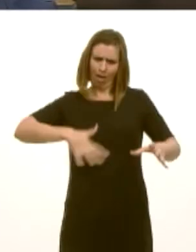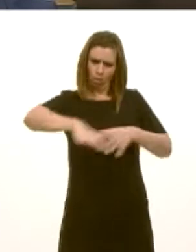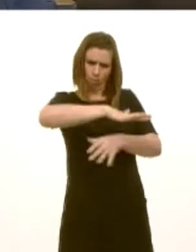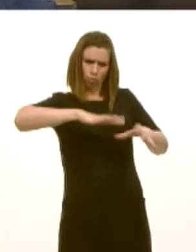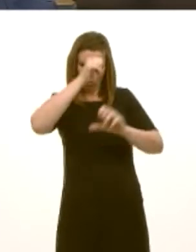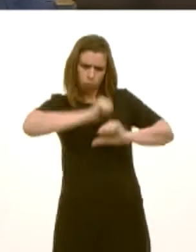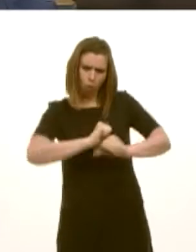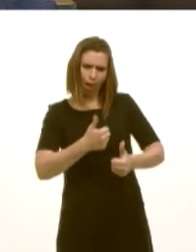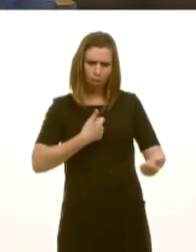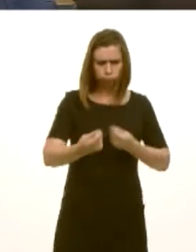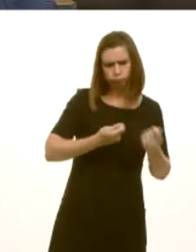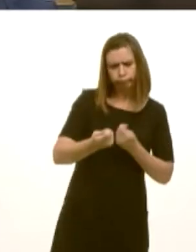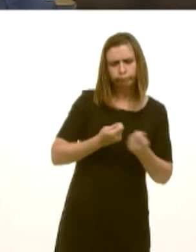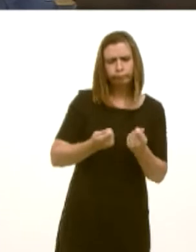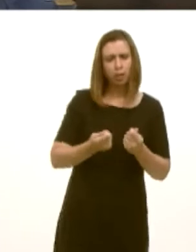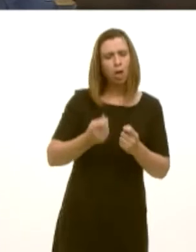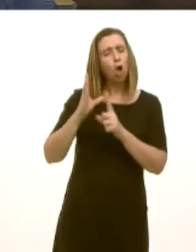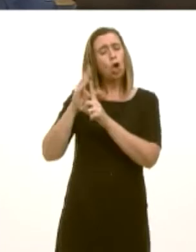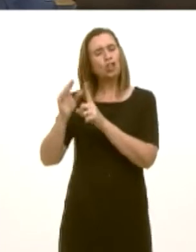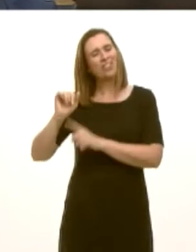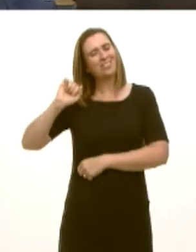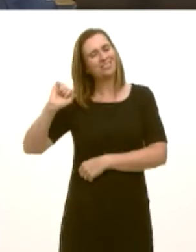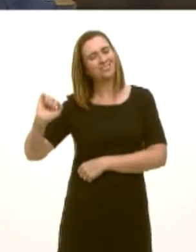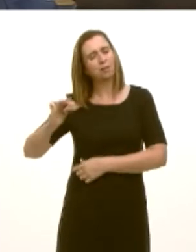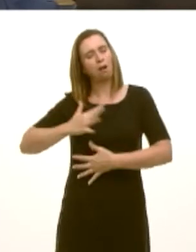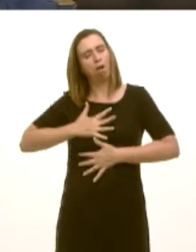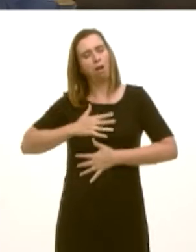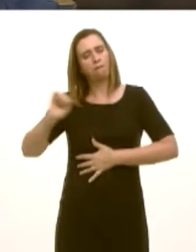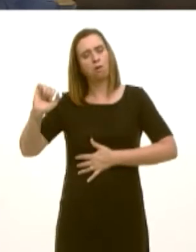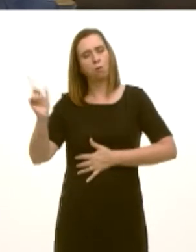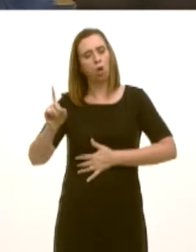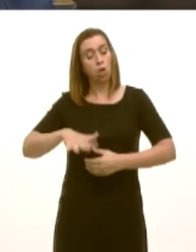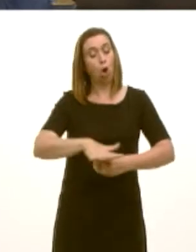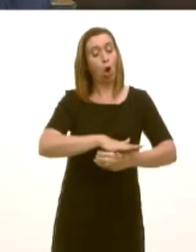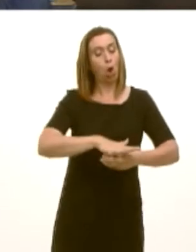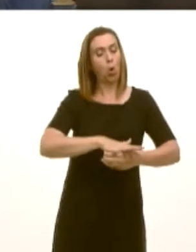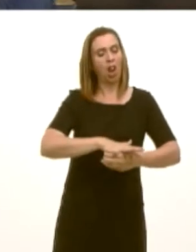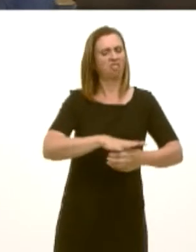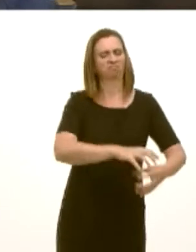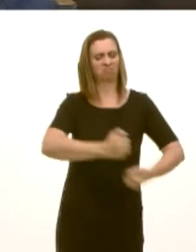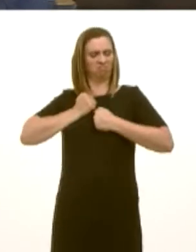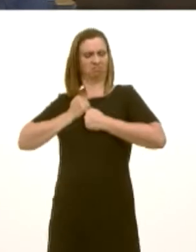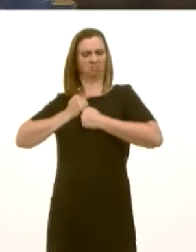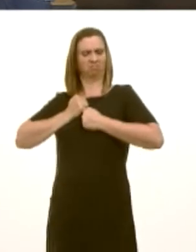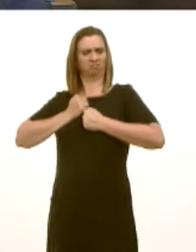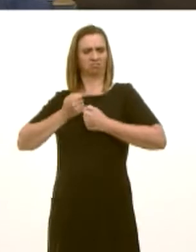The natural tendency of the Conservatives is to remove power from local government, which is what Thatcher did in the 1980s.